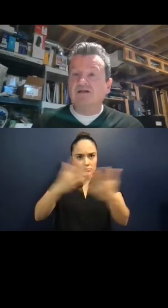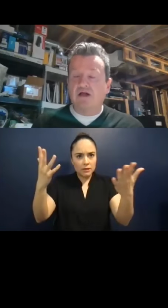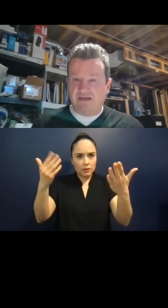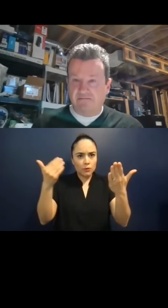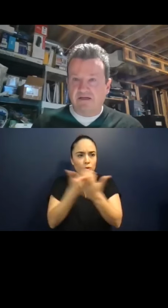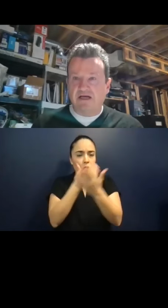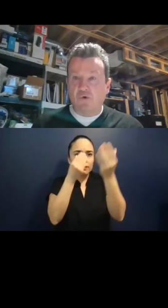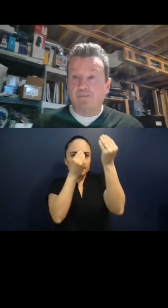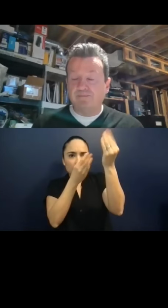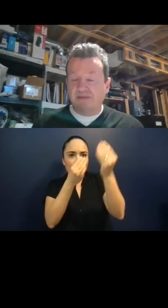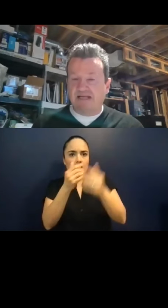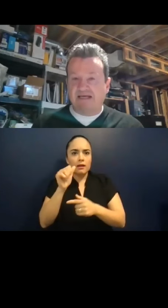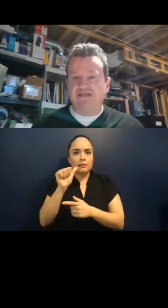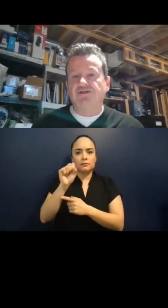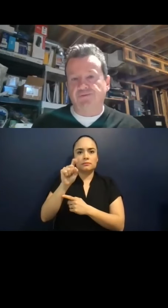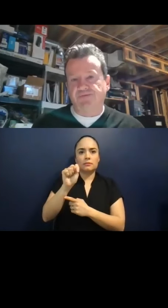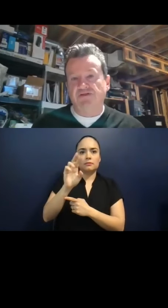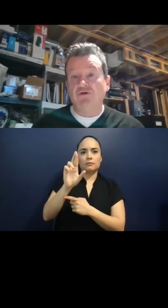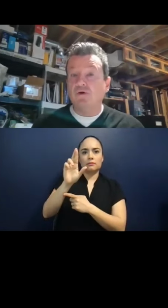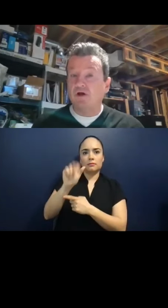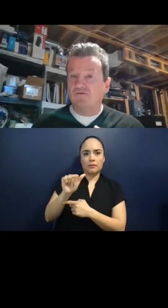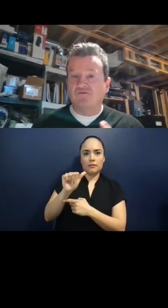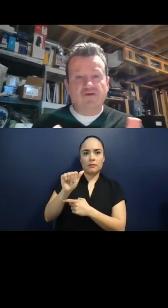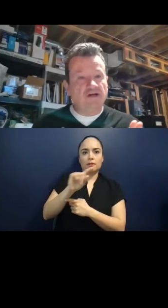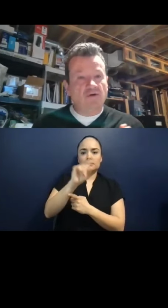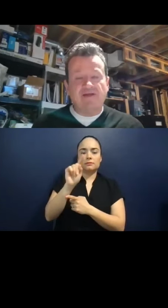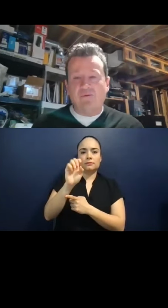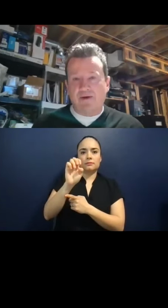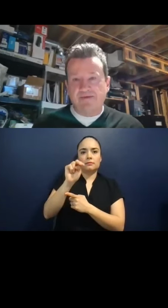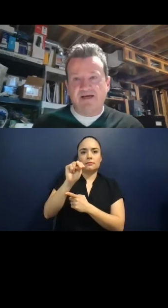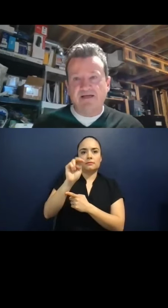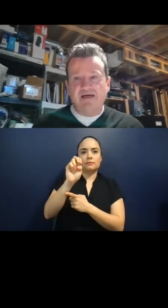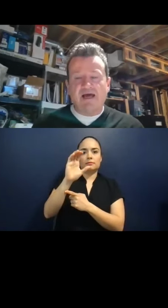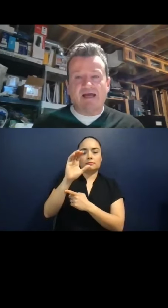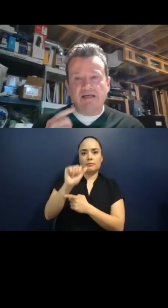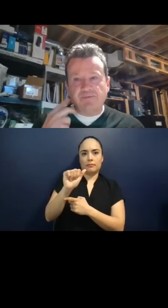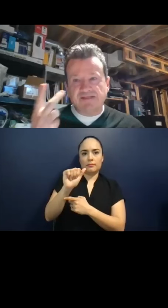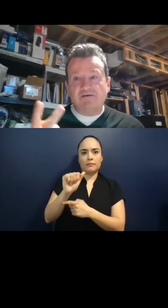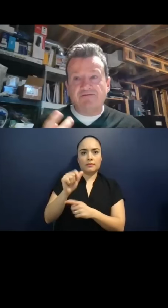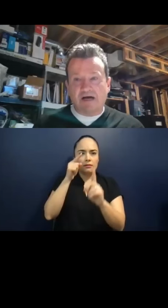. They did do an update March 29